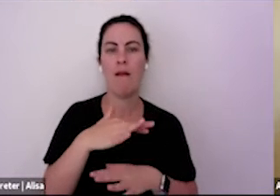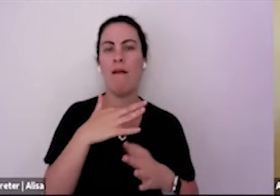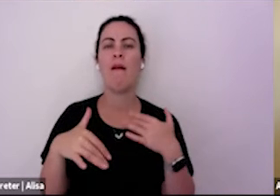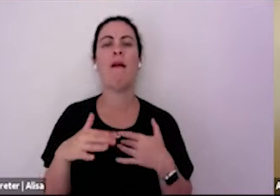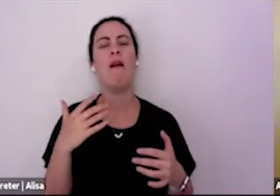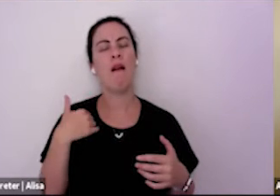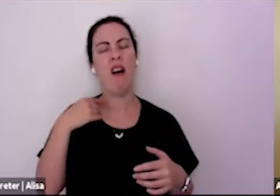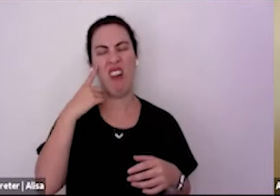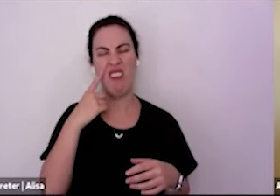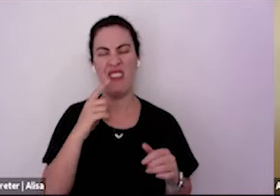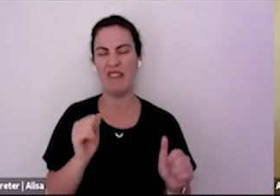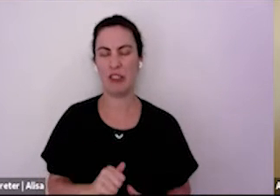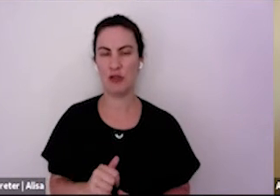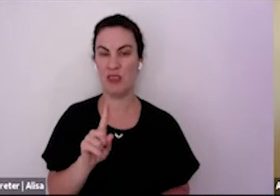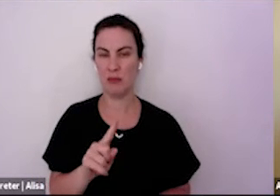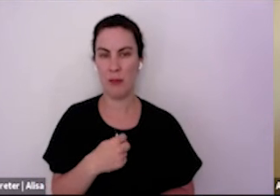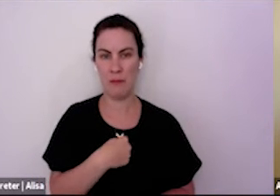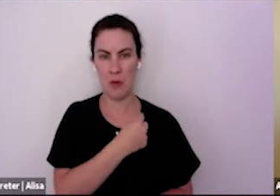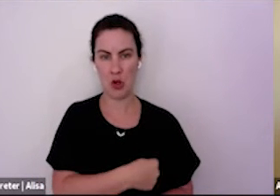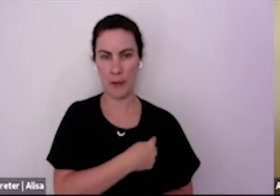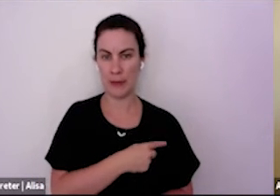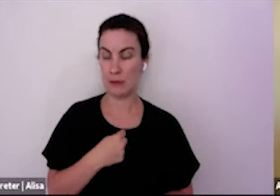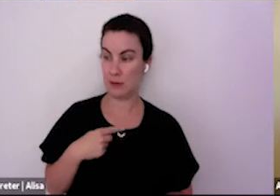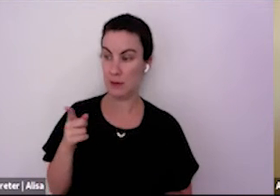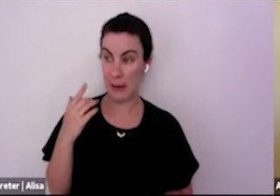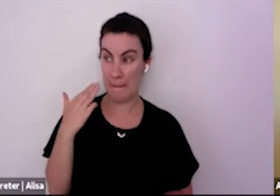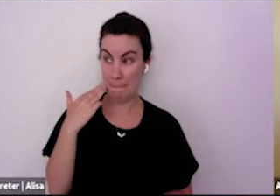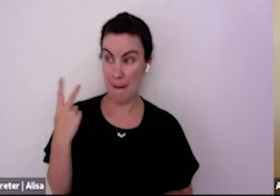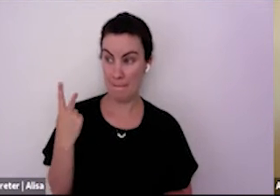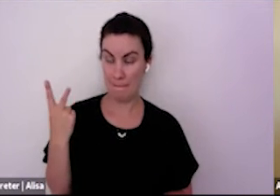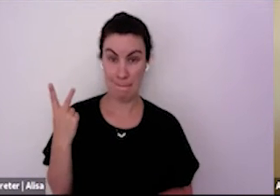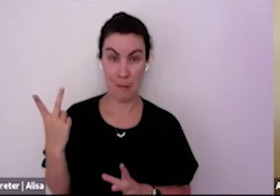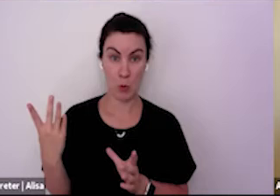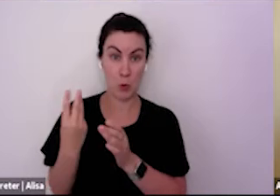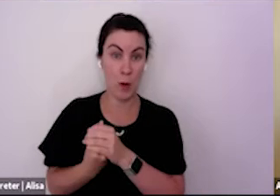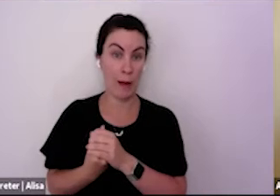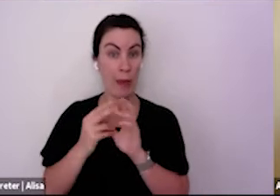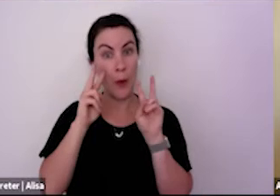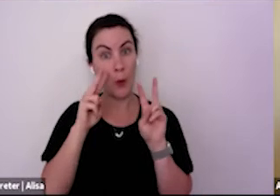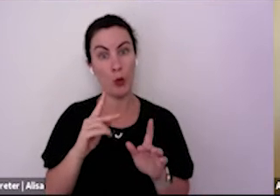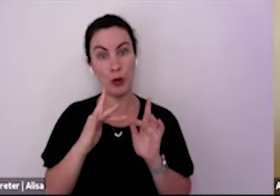but because I made the commitment to my mom I would do this together I made it happen.